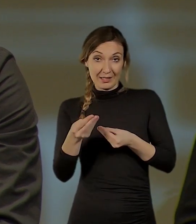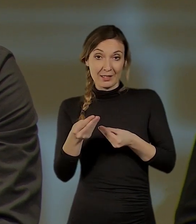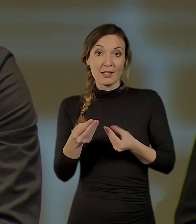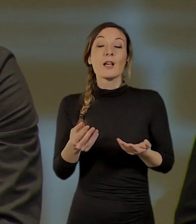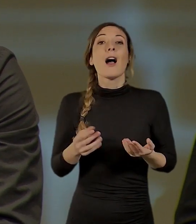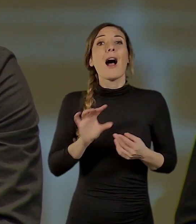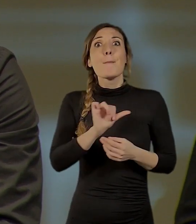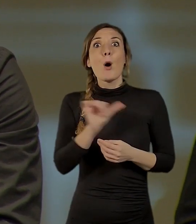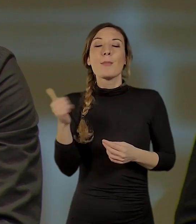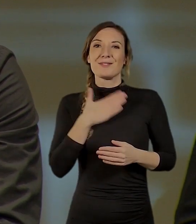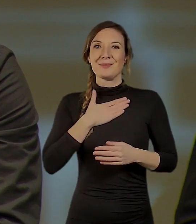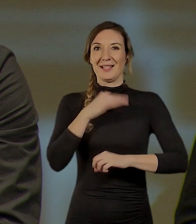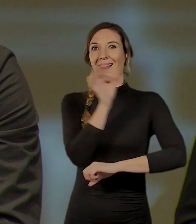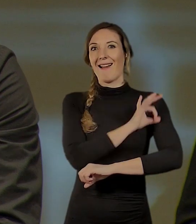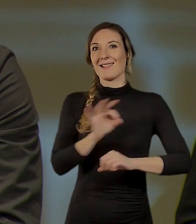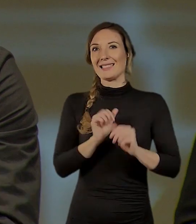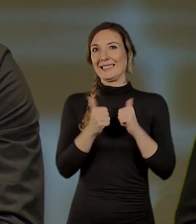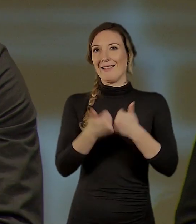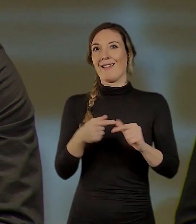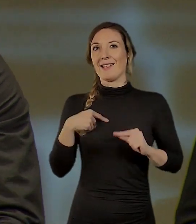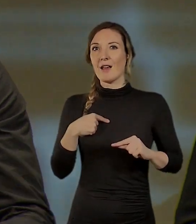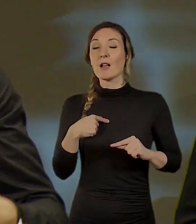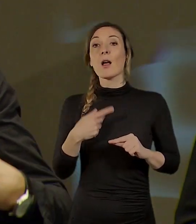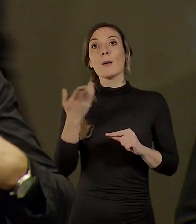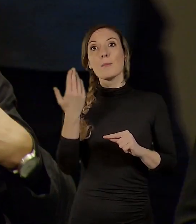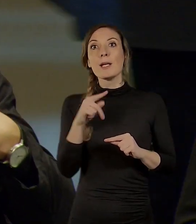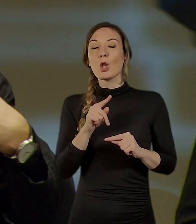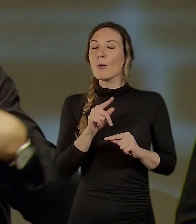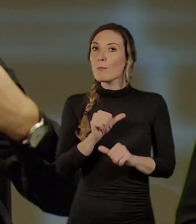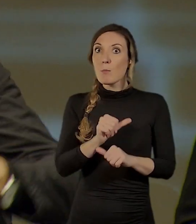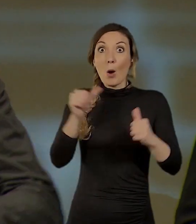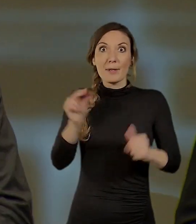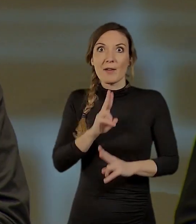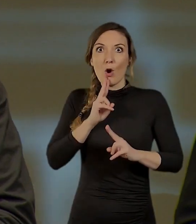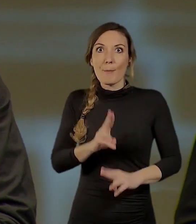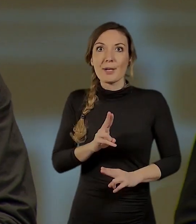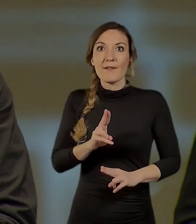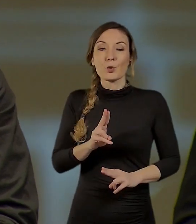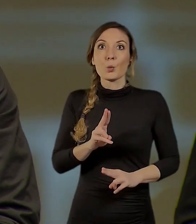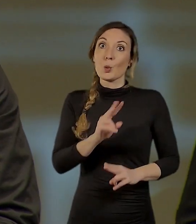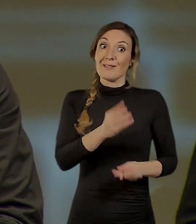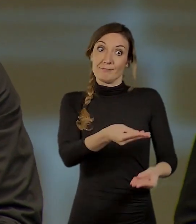the developer and the professional public in the jury, but also to the public.